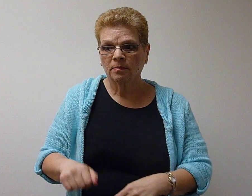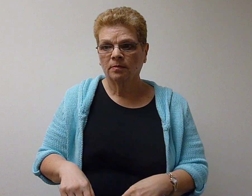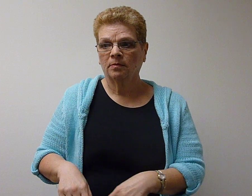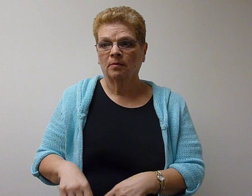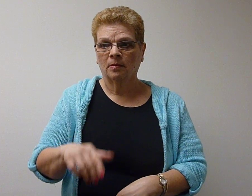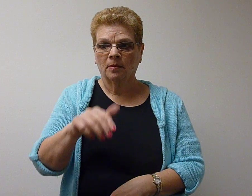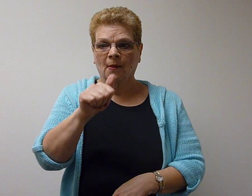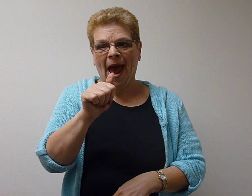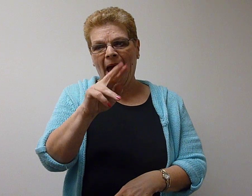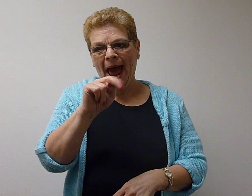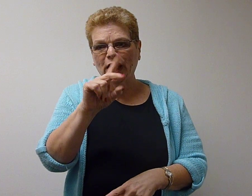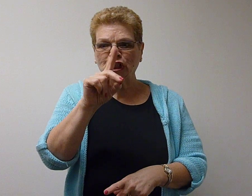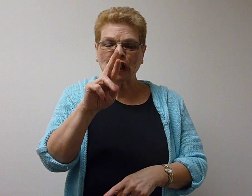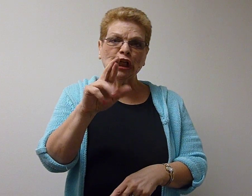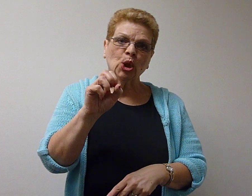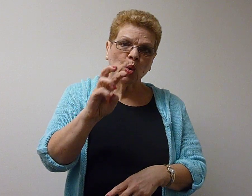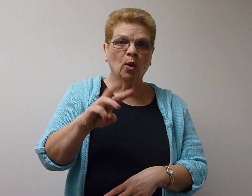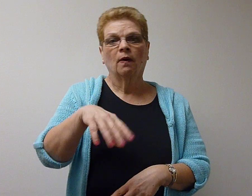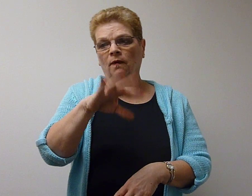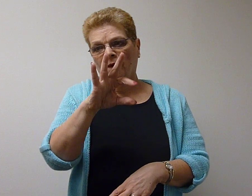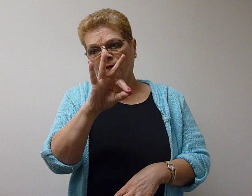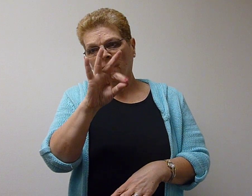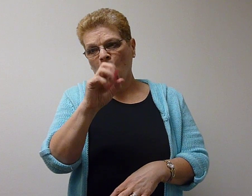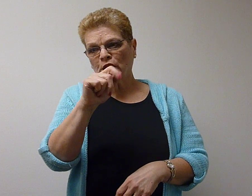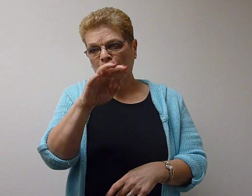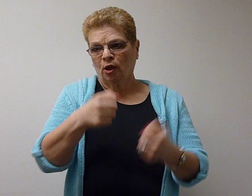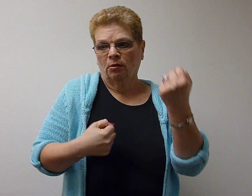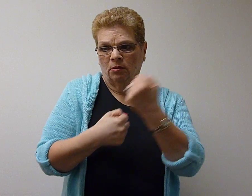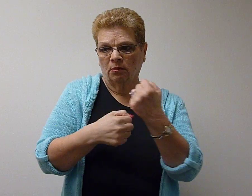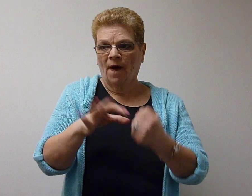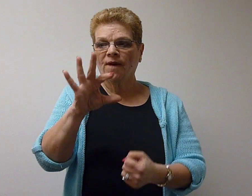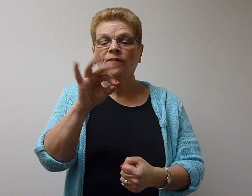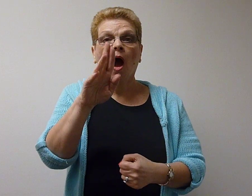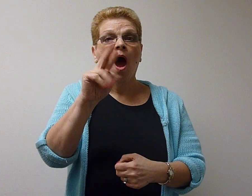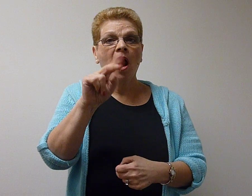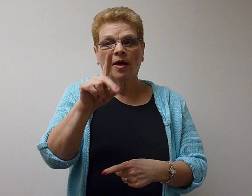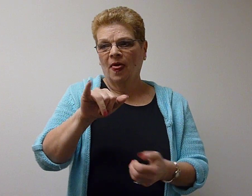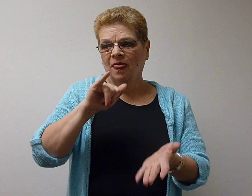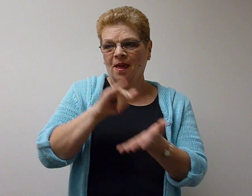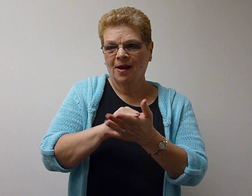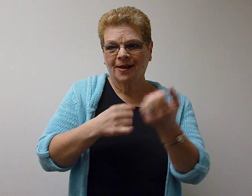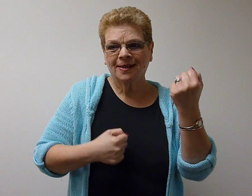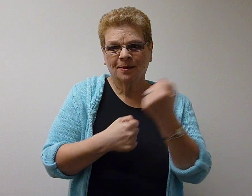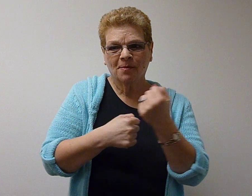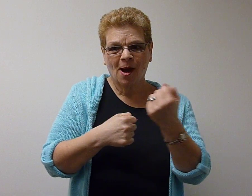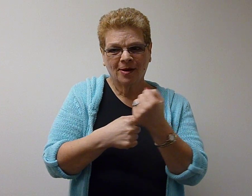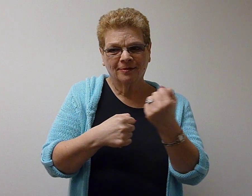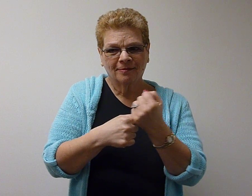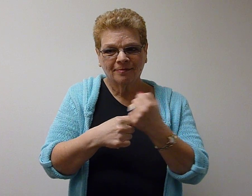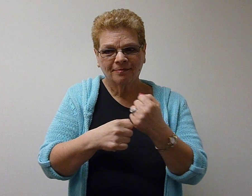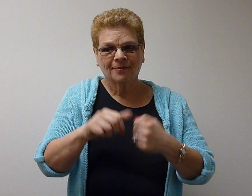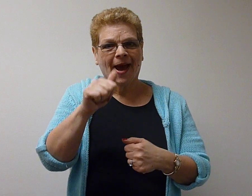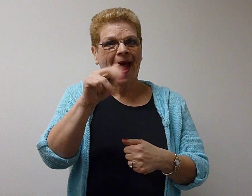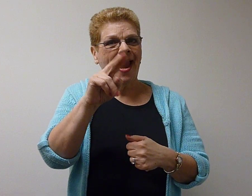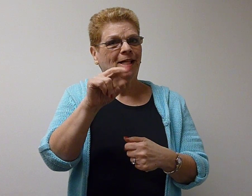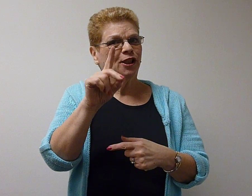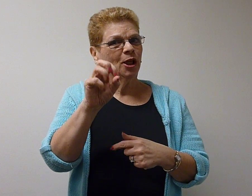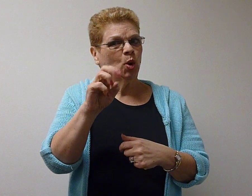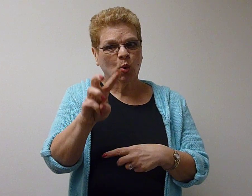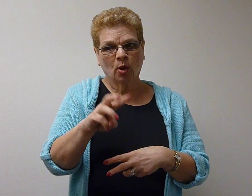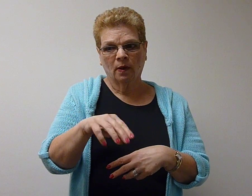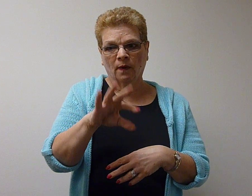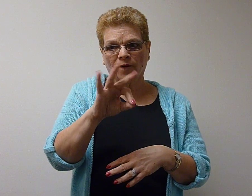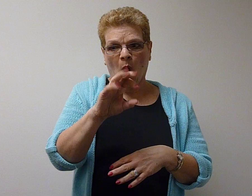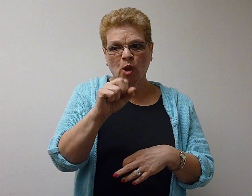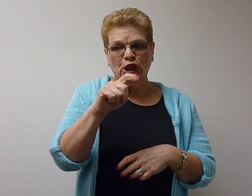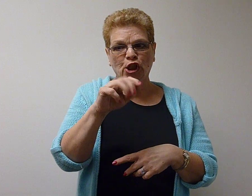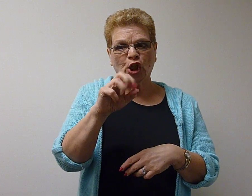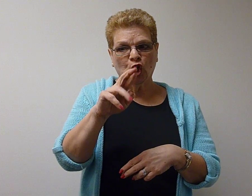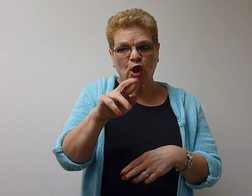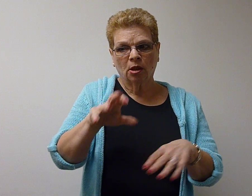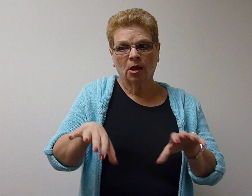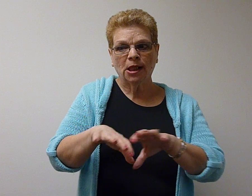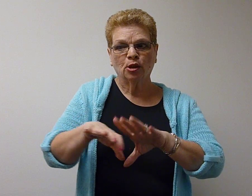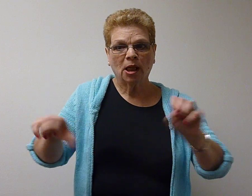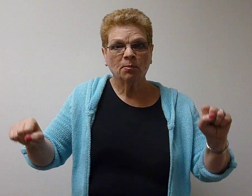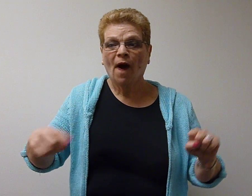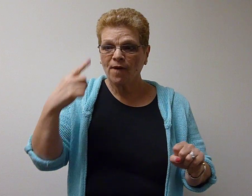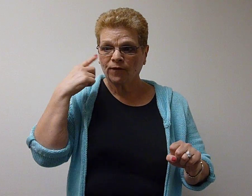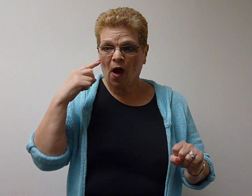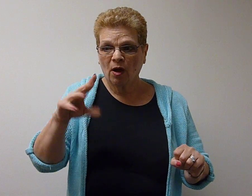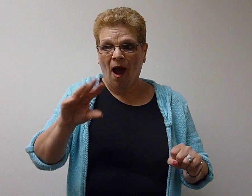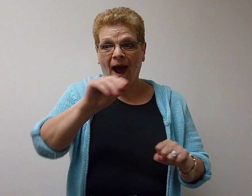Andrew Foster Endowment Fund that supports Andrew Foster scholarships